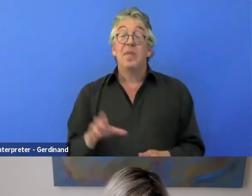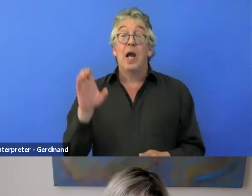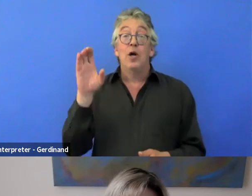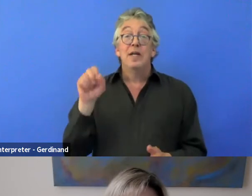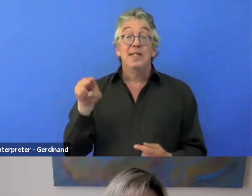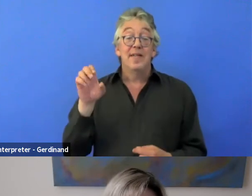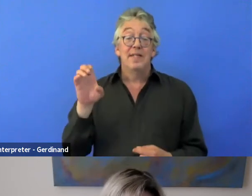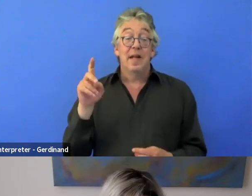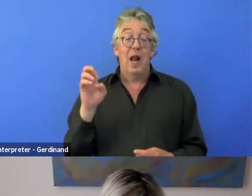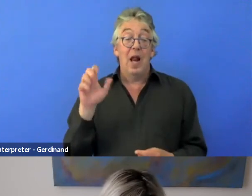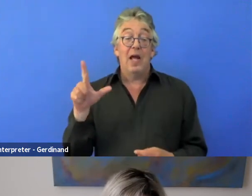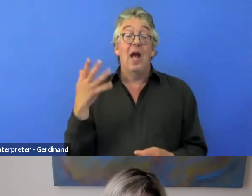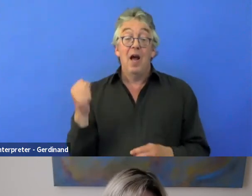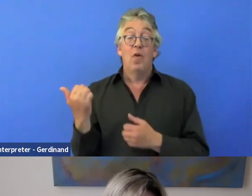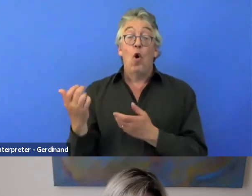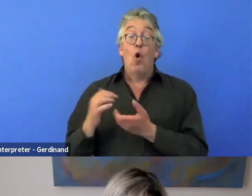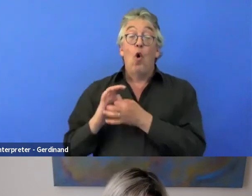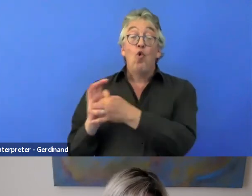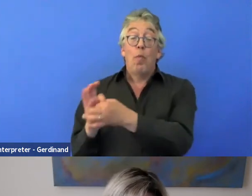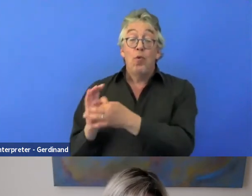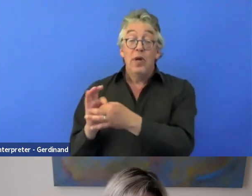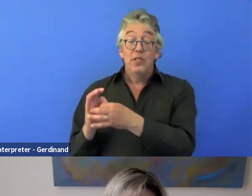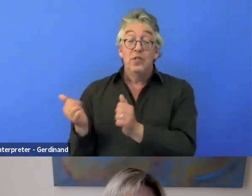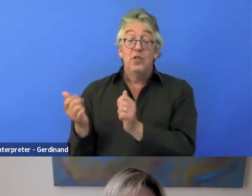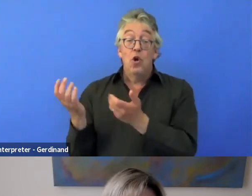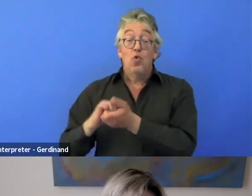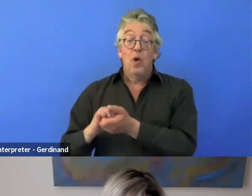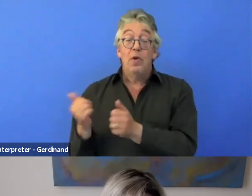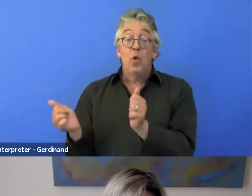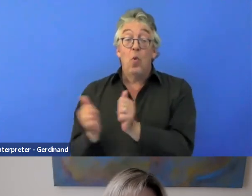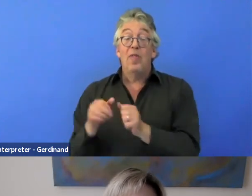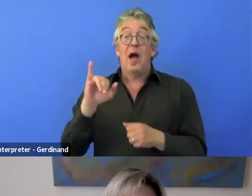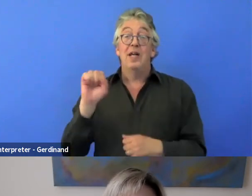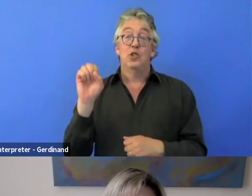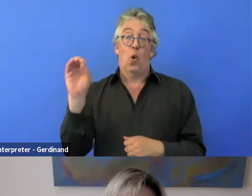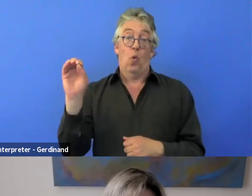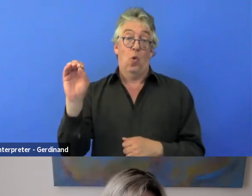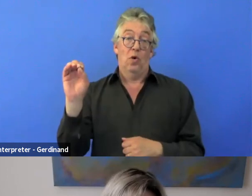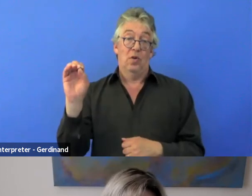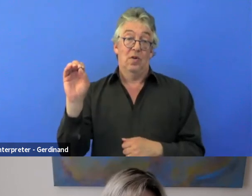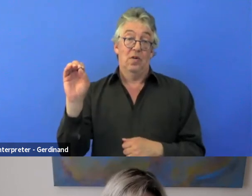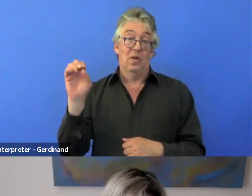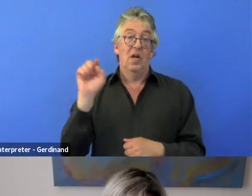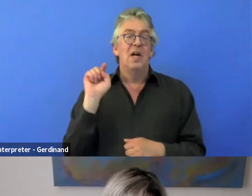which are the other international standardisation bodies which don't have the status of UN agencies,